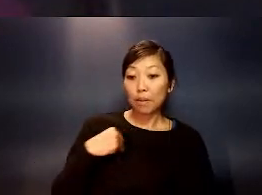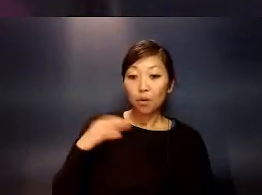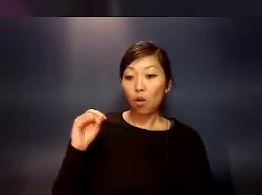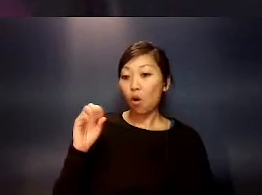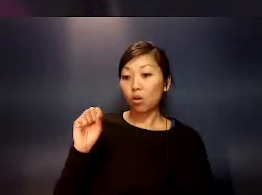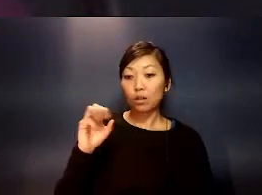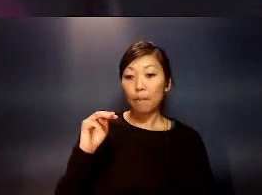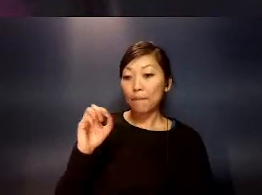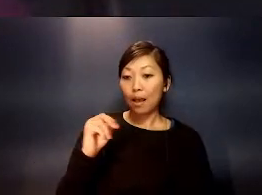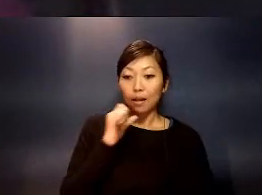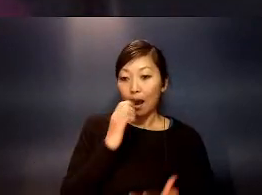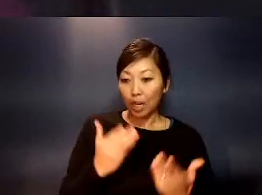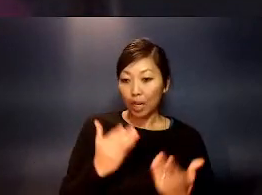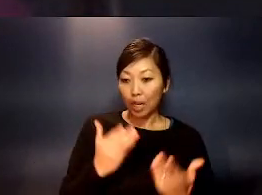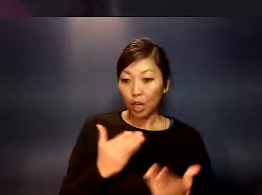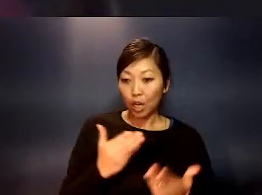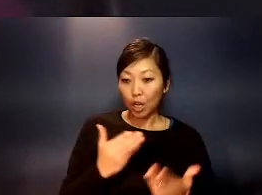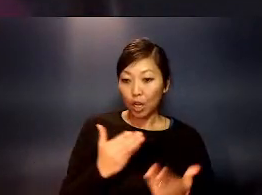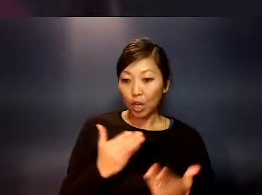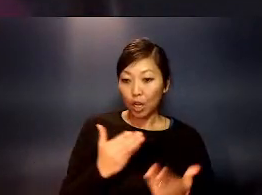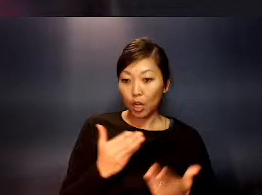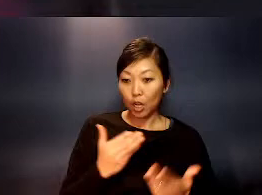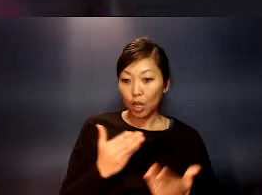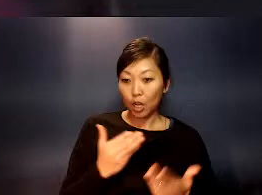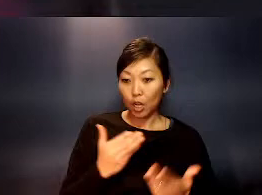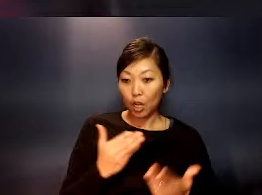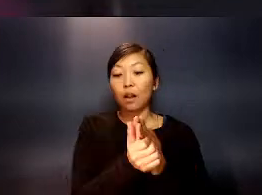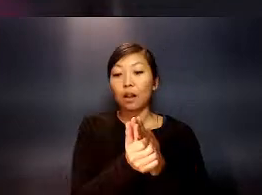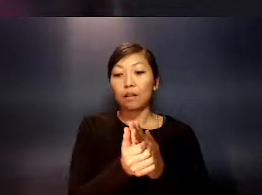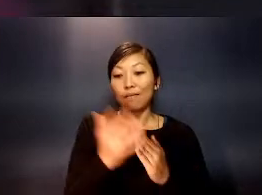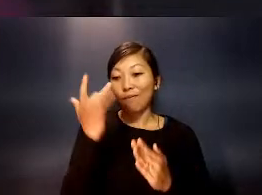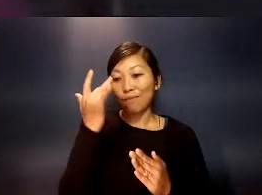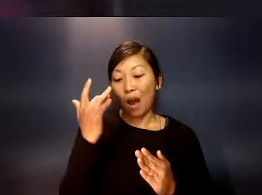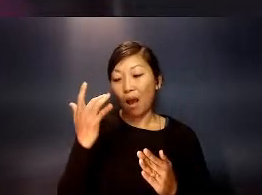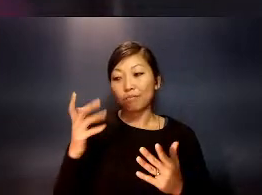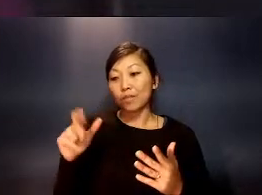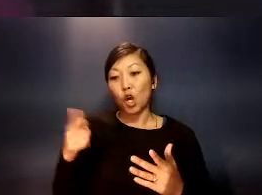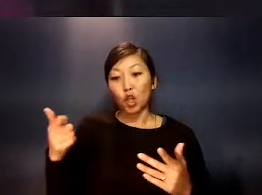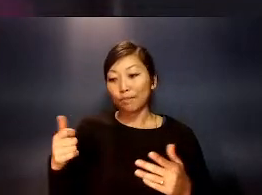THINKING AT THAT TIME. COUNCIL MEMBER OSMAN HAS TAKEN YOUR FEEDBACK AND HE HAS